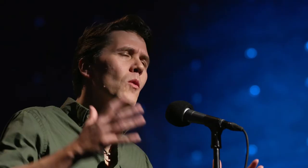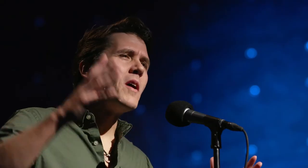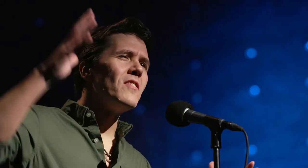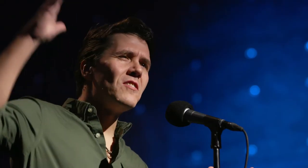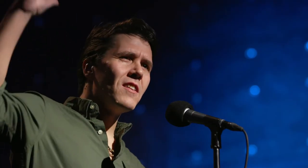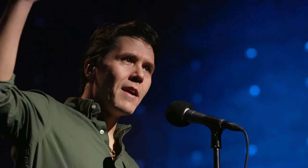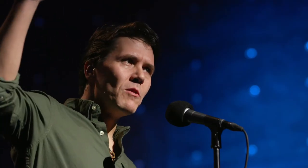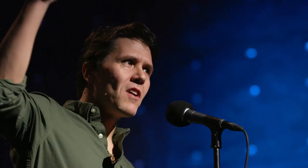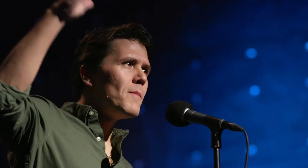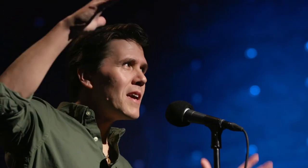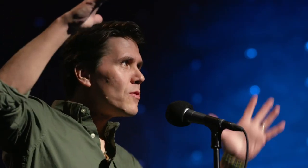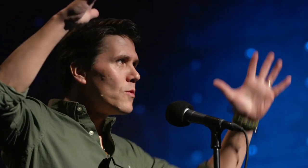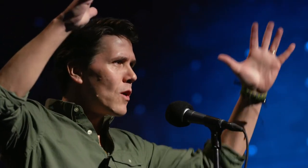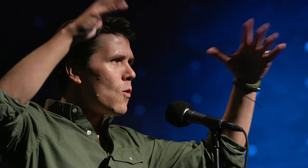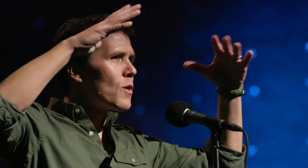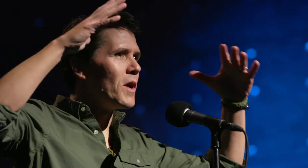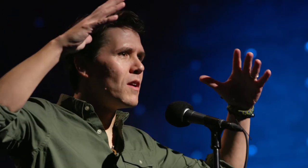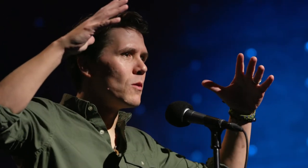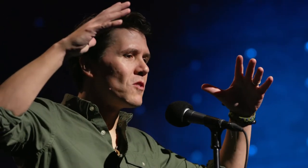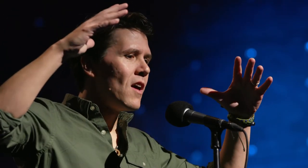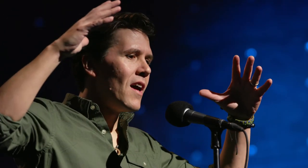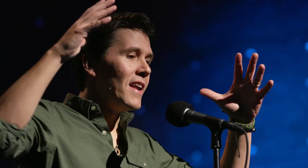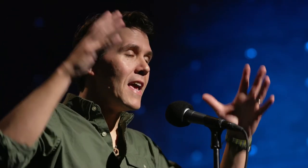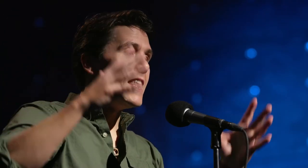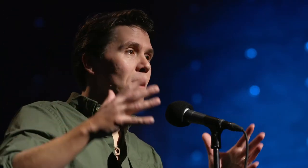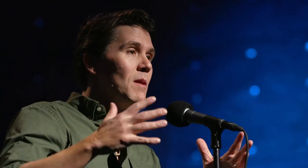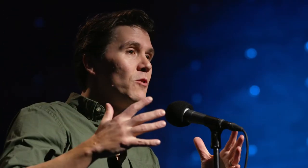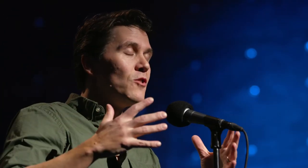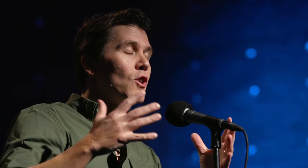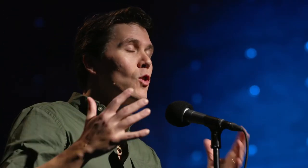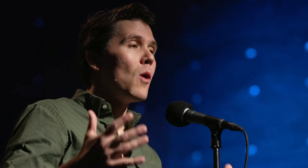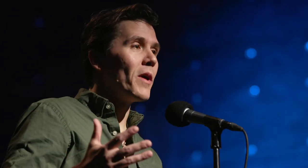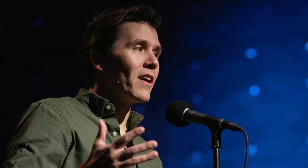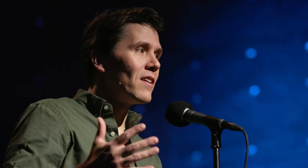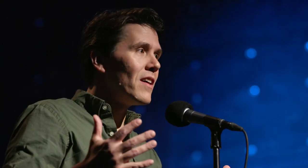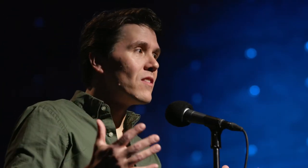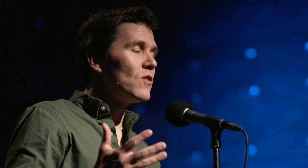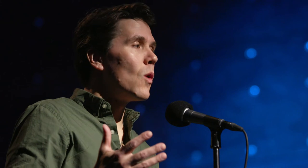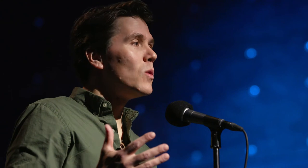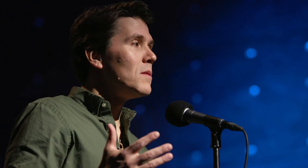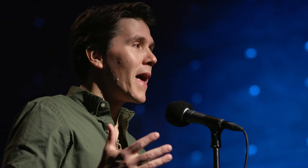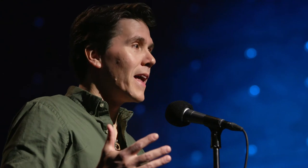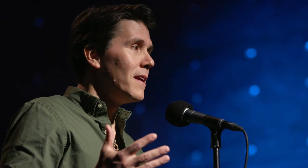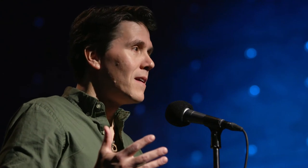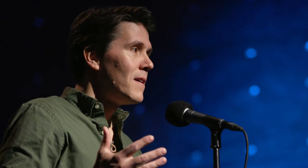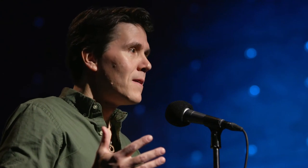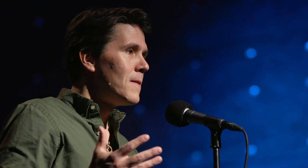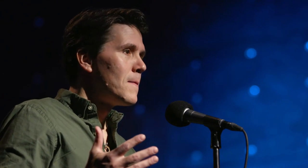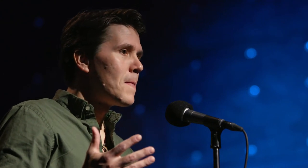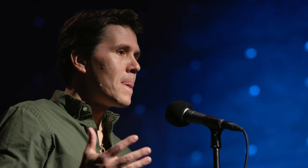I mean, the way the sunlight was coming in through the corner windows and hitting him, he was just glowing like this golden man.